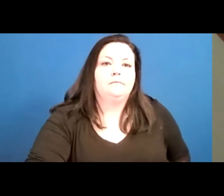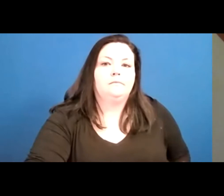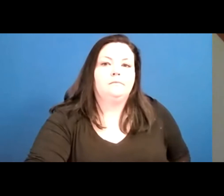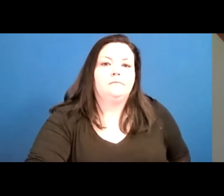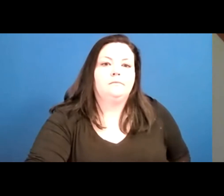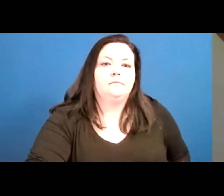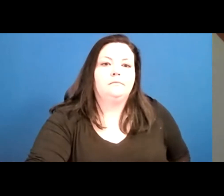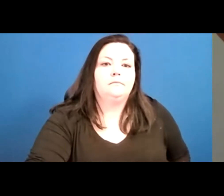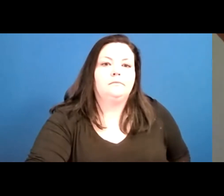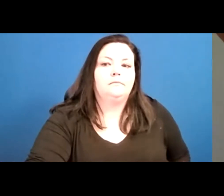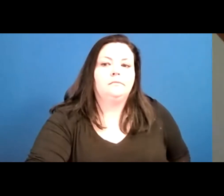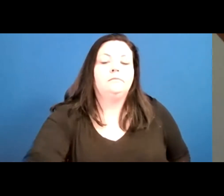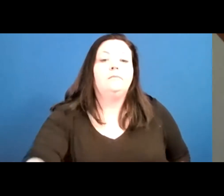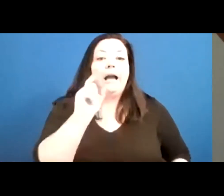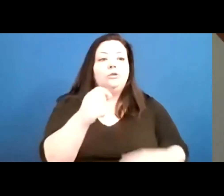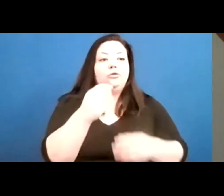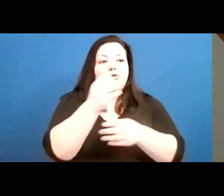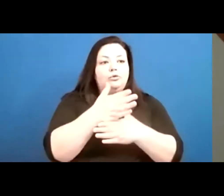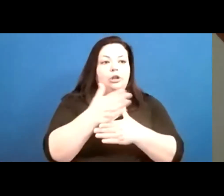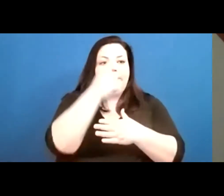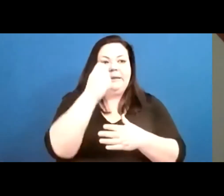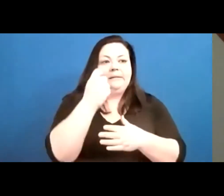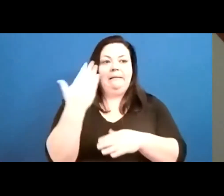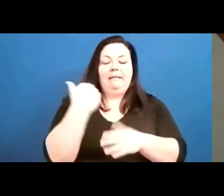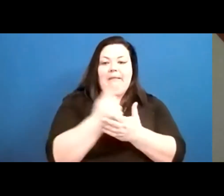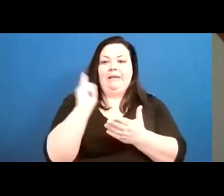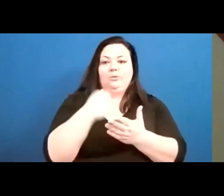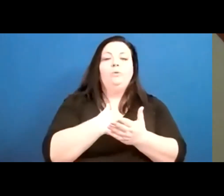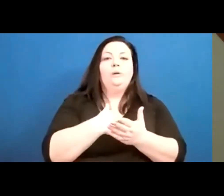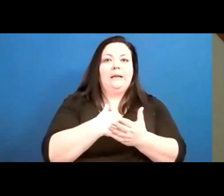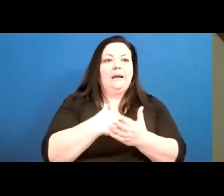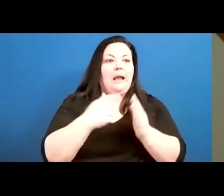have to share, because I learned a new word this past weekend, it's brought me endless delight, so I wanted to share it all with